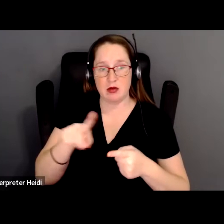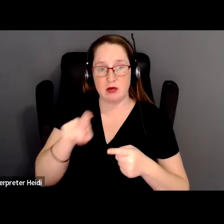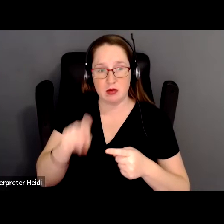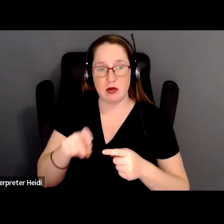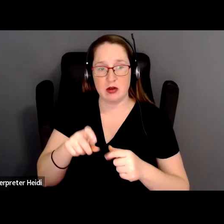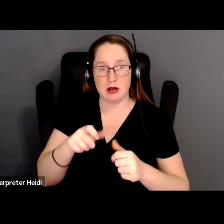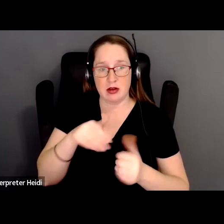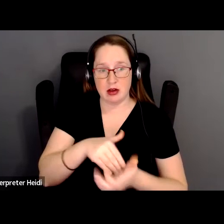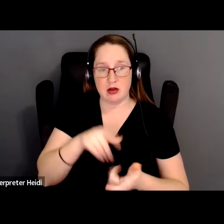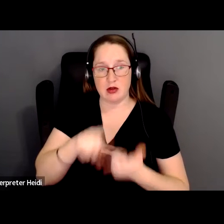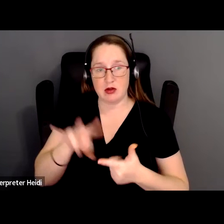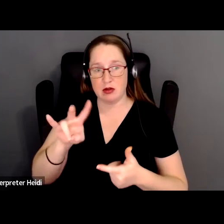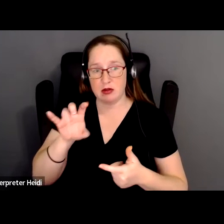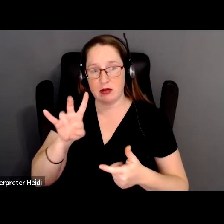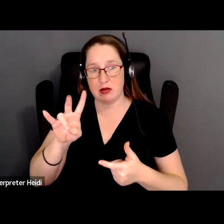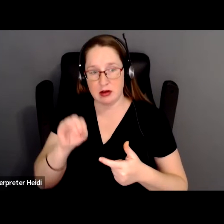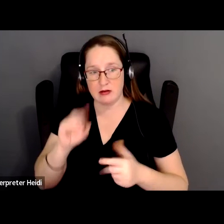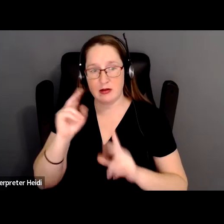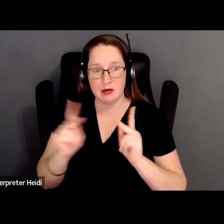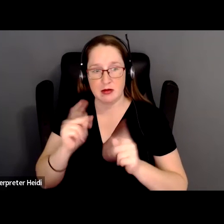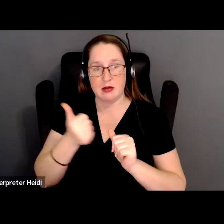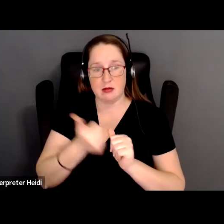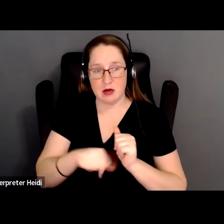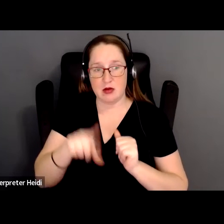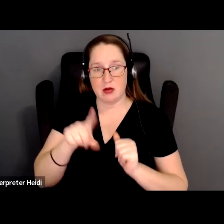to 770 people per 100,000 in Wisconsin.